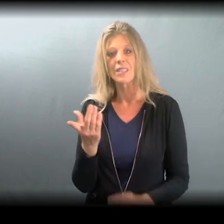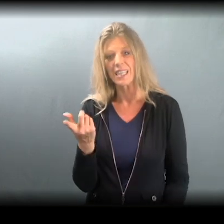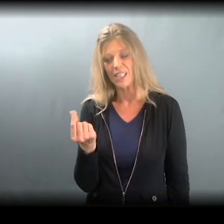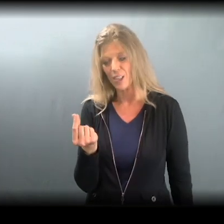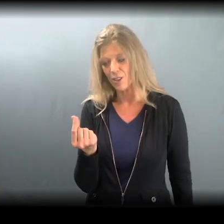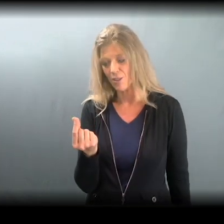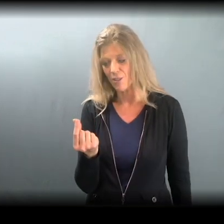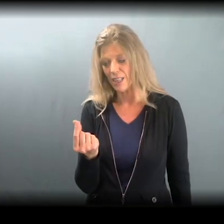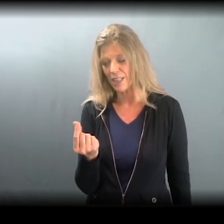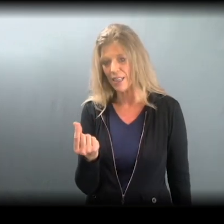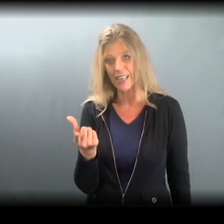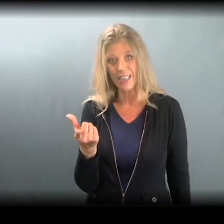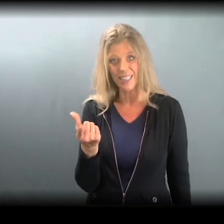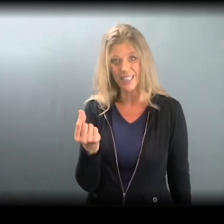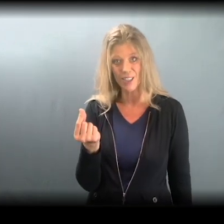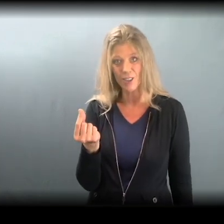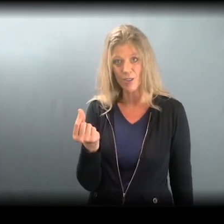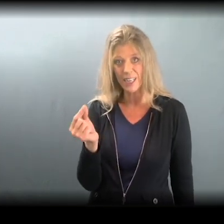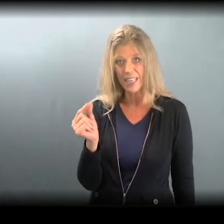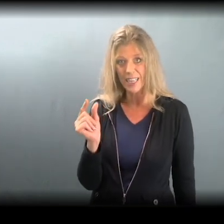DO